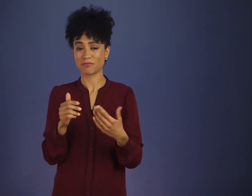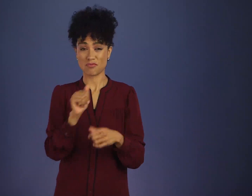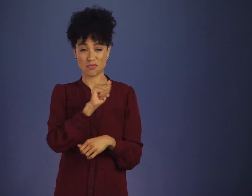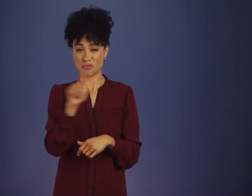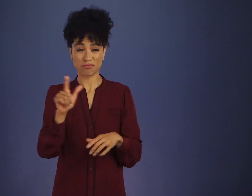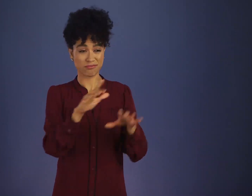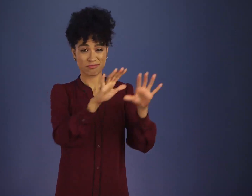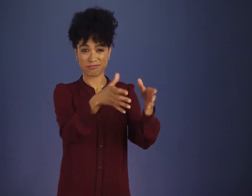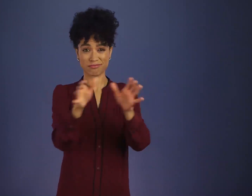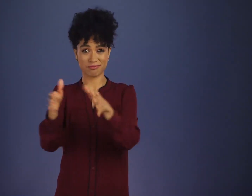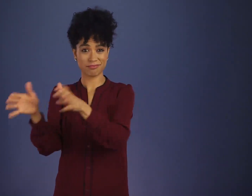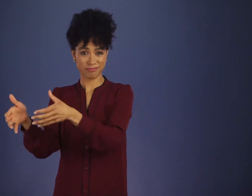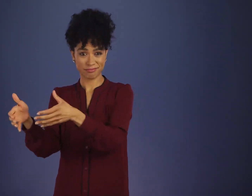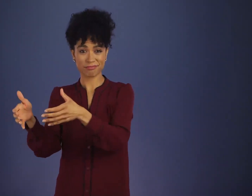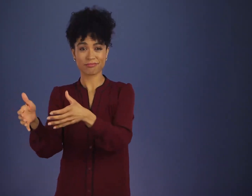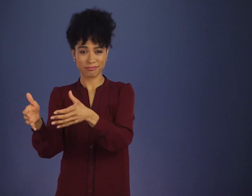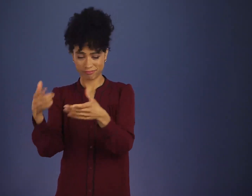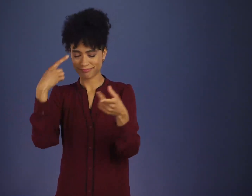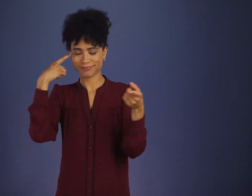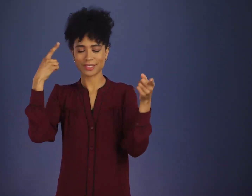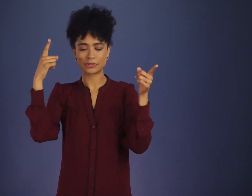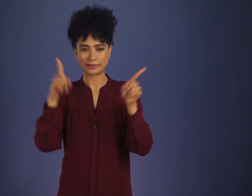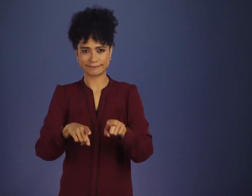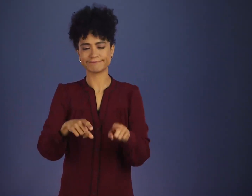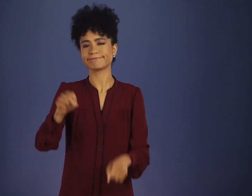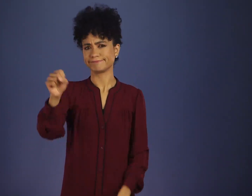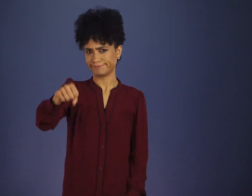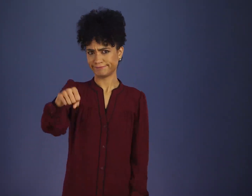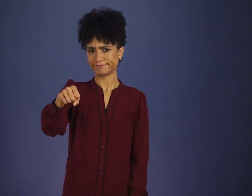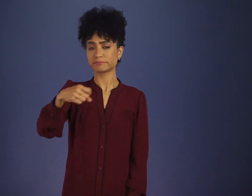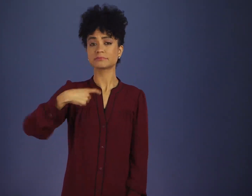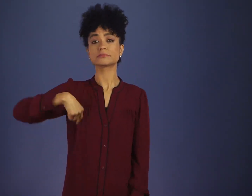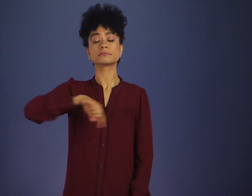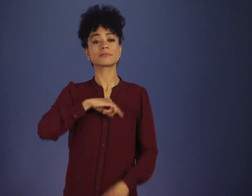But all who are in the least reasonable will agree upon one point: